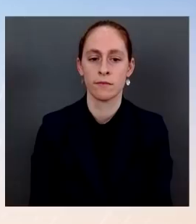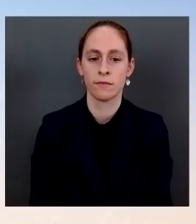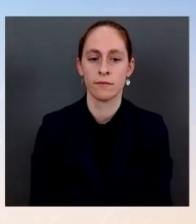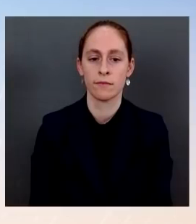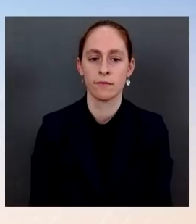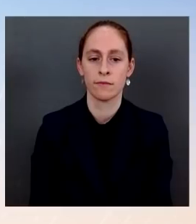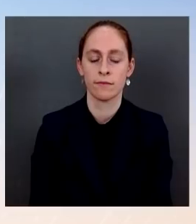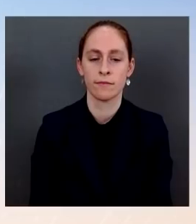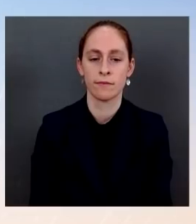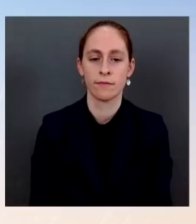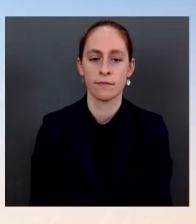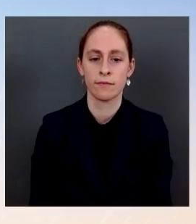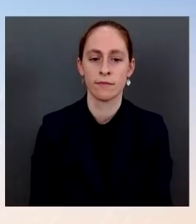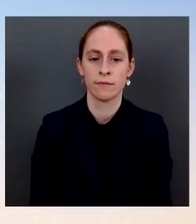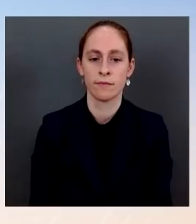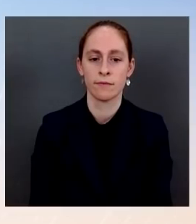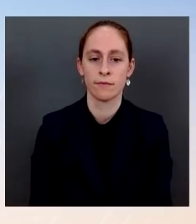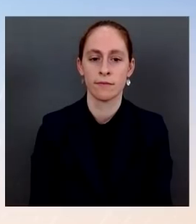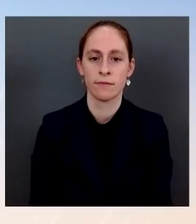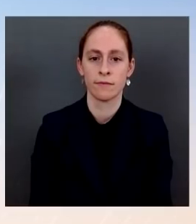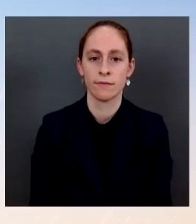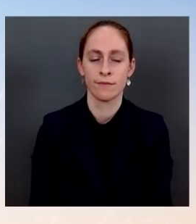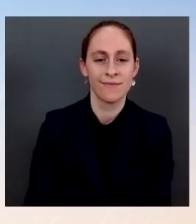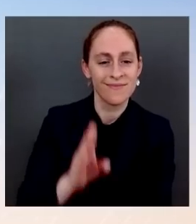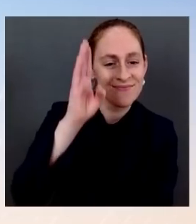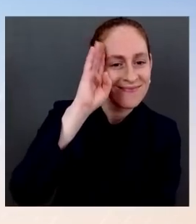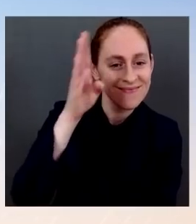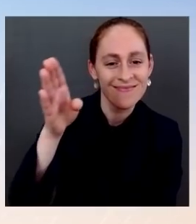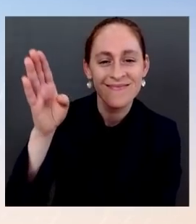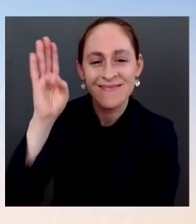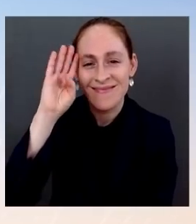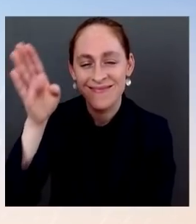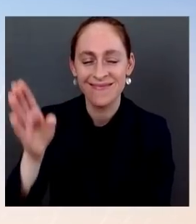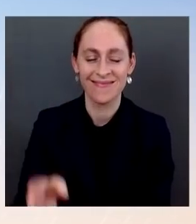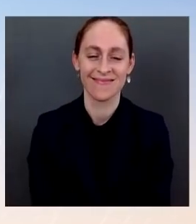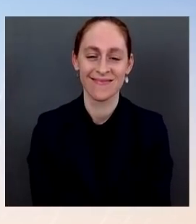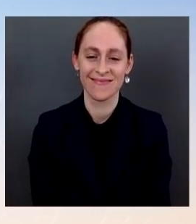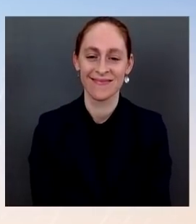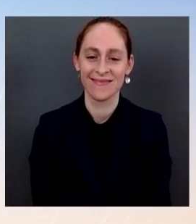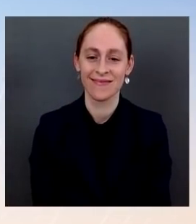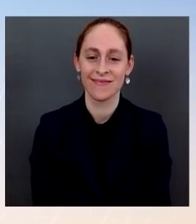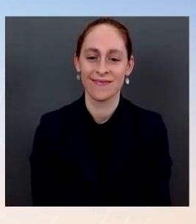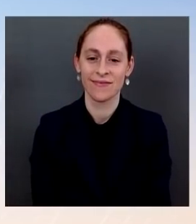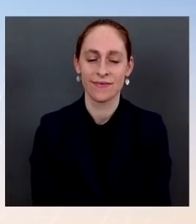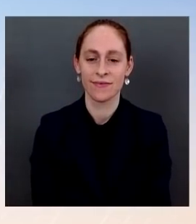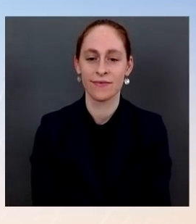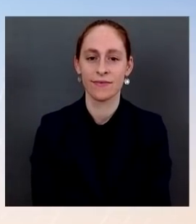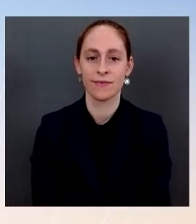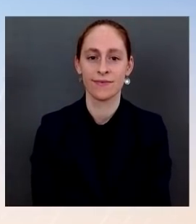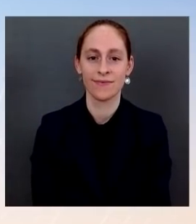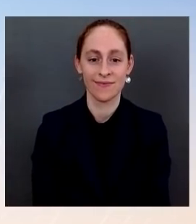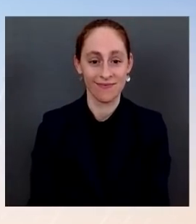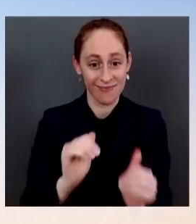Ms. Psaki: Hi, everyone. The Press: Hi, Jen. How are you doing? Ms. Psaki: Well, I'm great. How are you guys? The Press: Good. Good. Very good. Ms. Psaki: Merry Christmas Eve eve